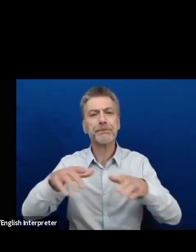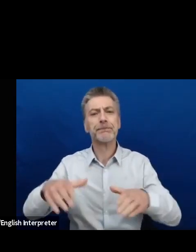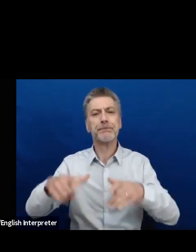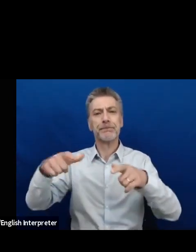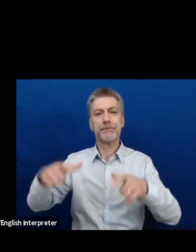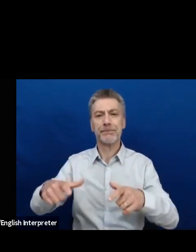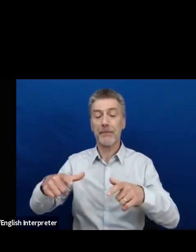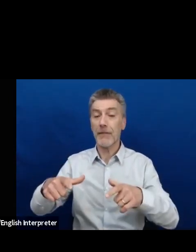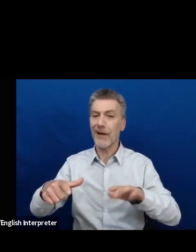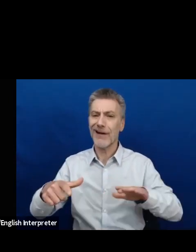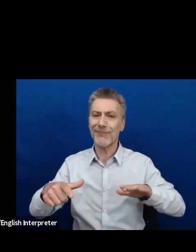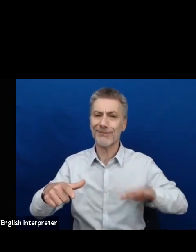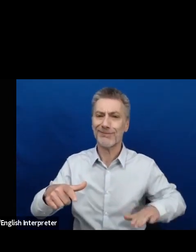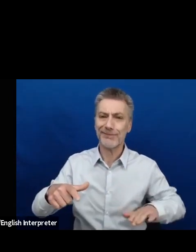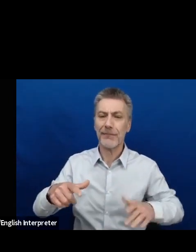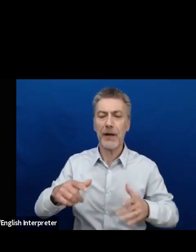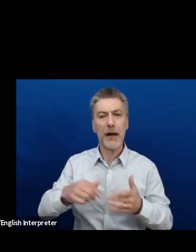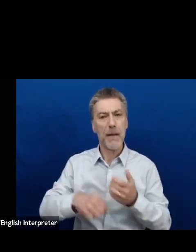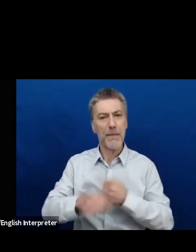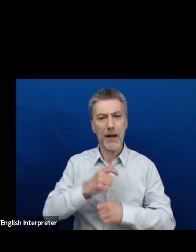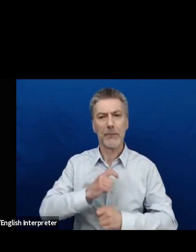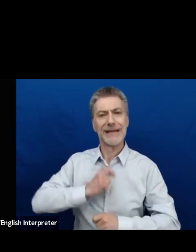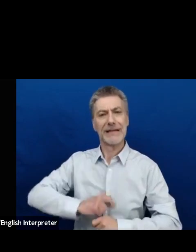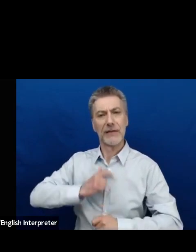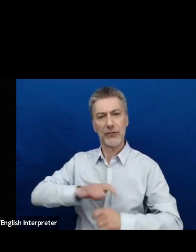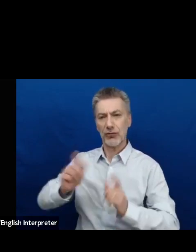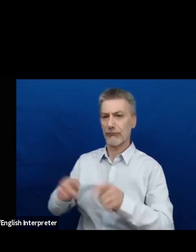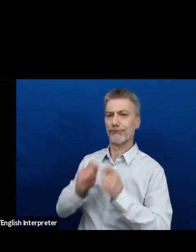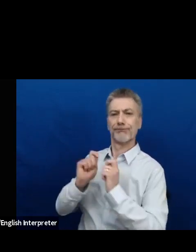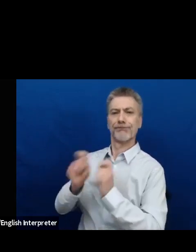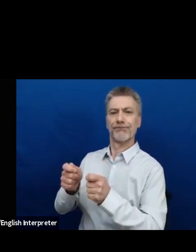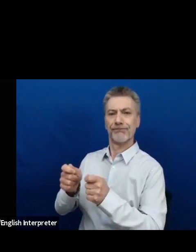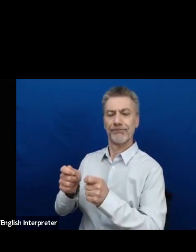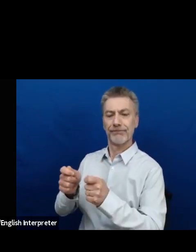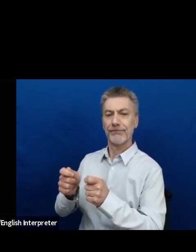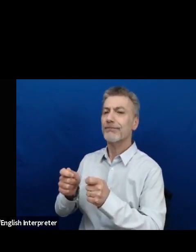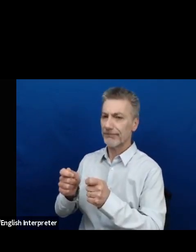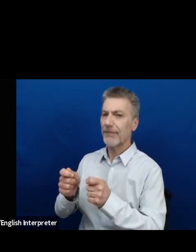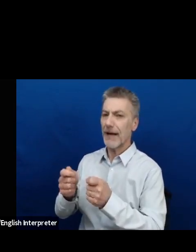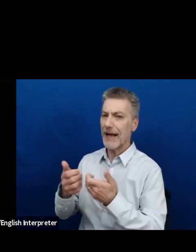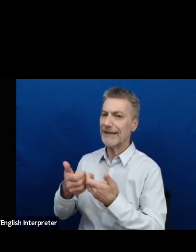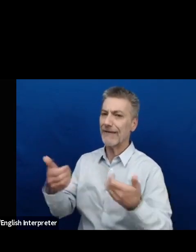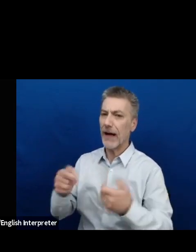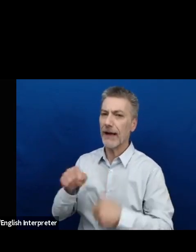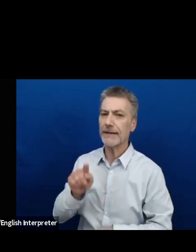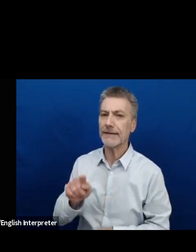nation and empire however mitigates against us being able to